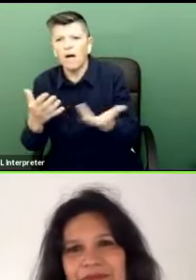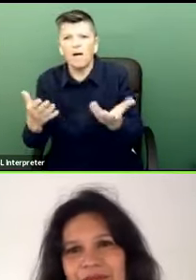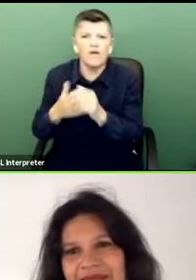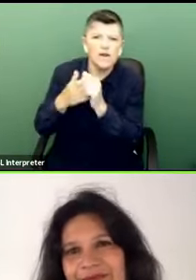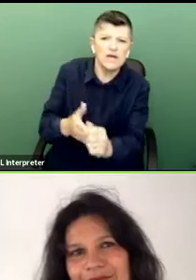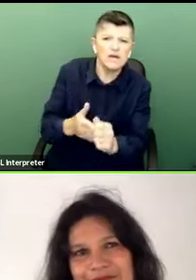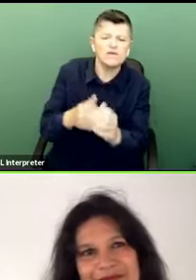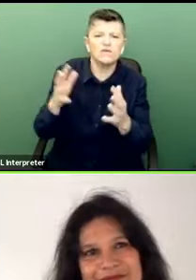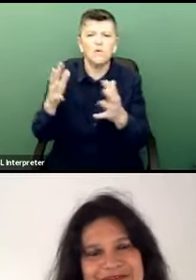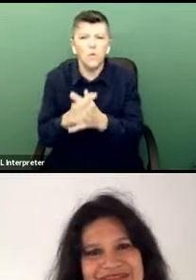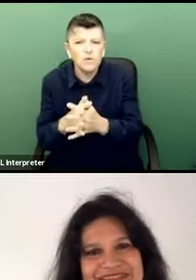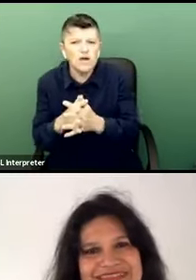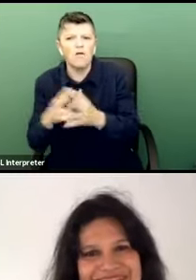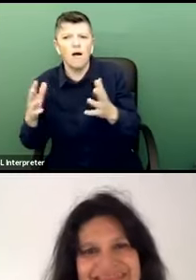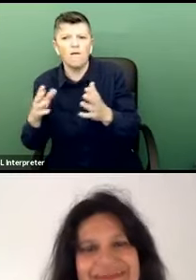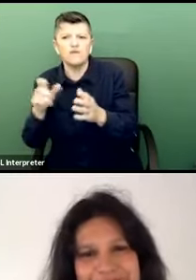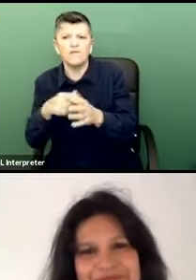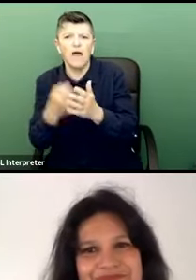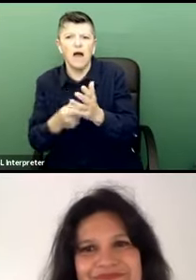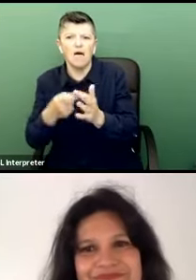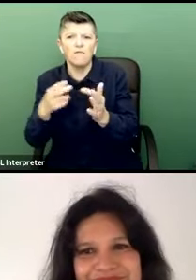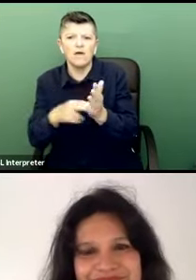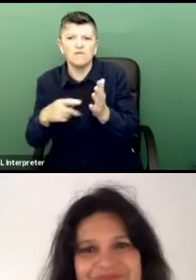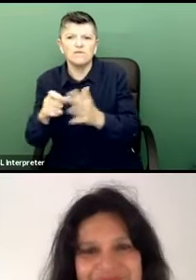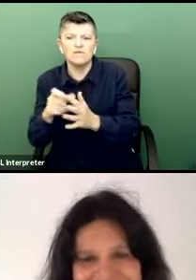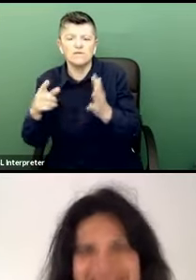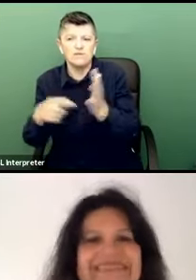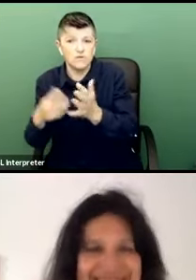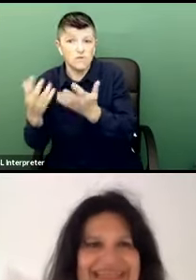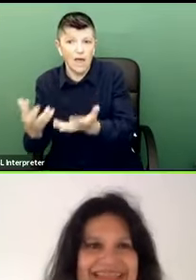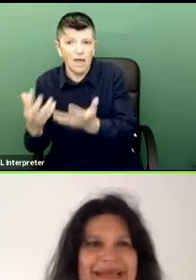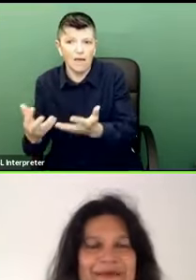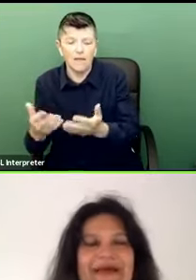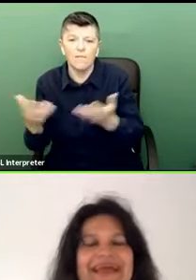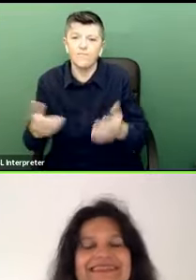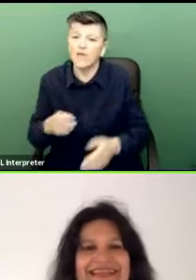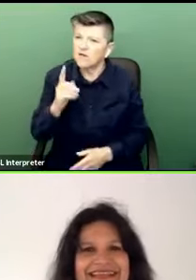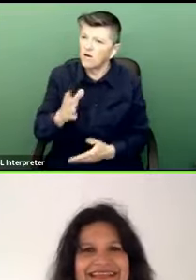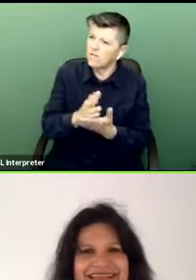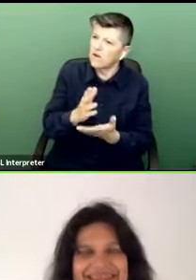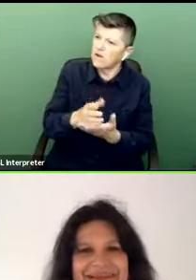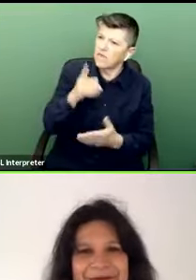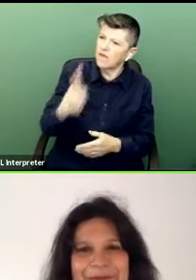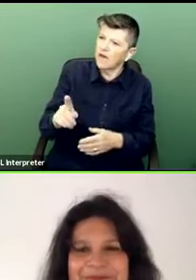get there she's asking this question how do